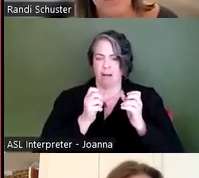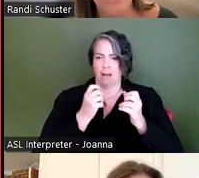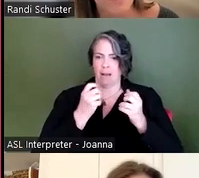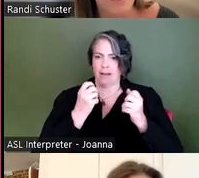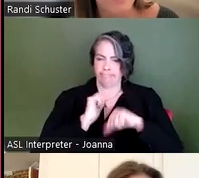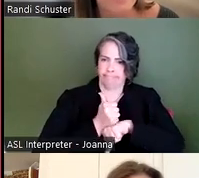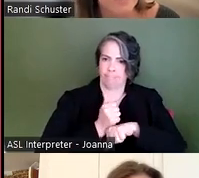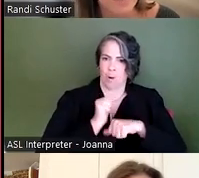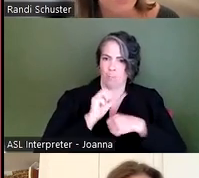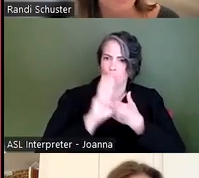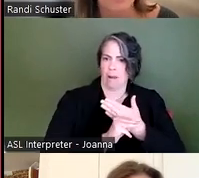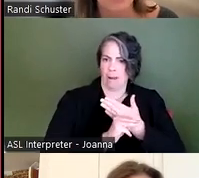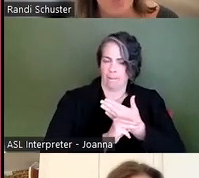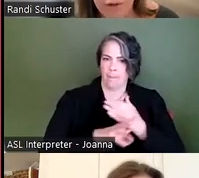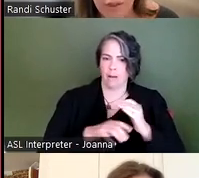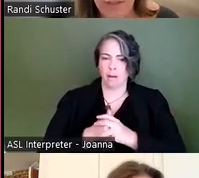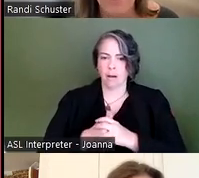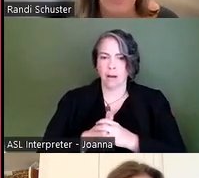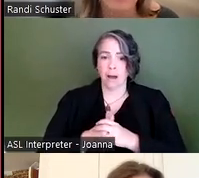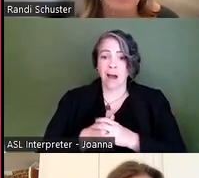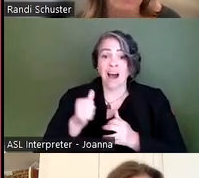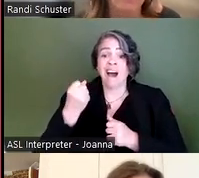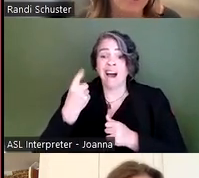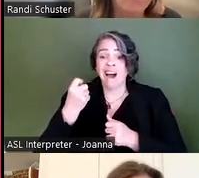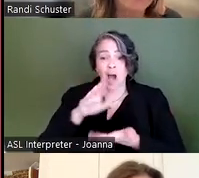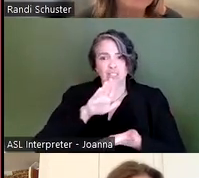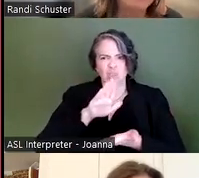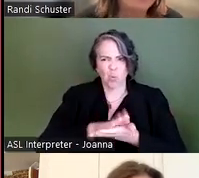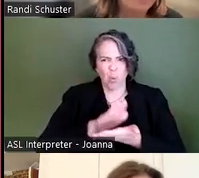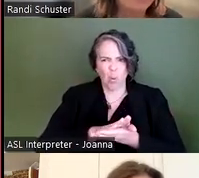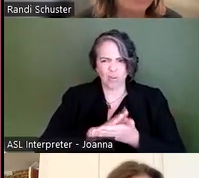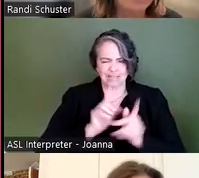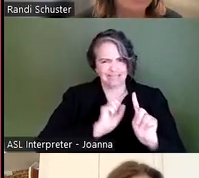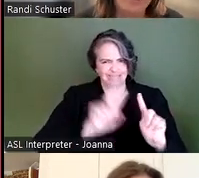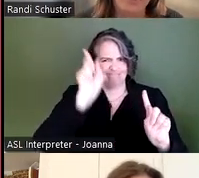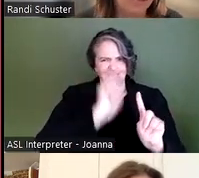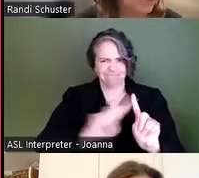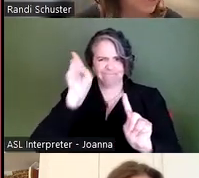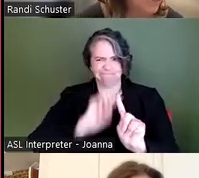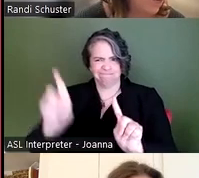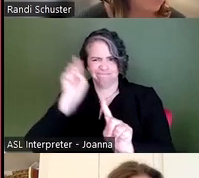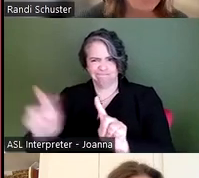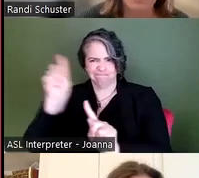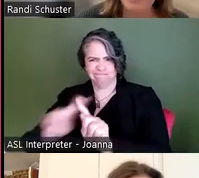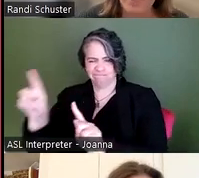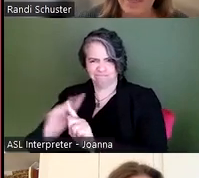are very distinct from each other and they're very distinct from a traditional care setting.